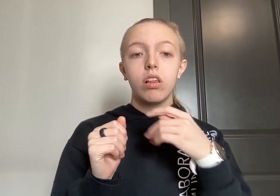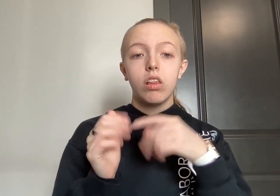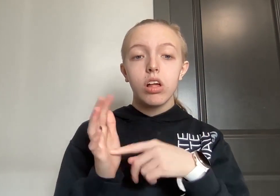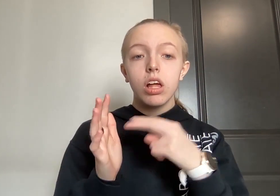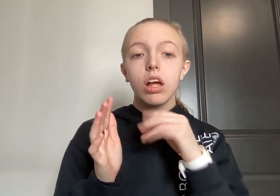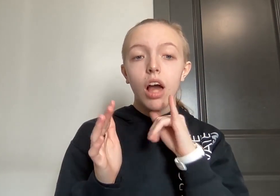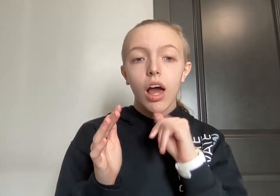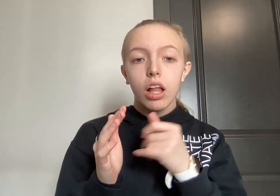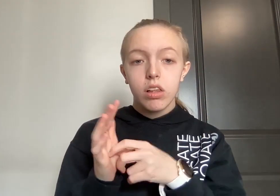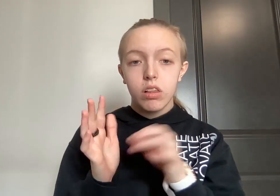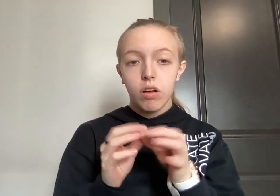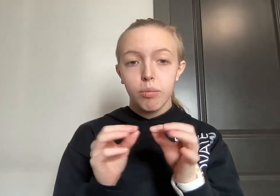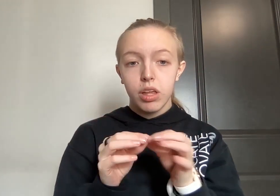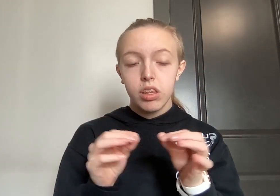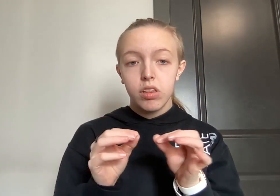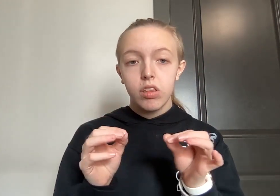looking at the comments